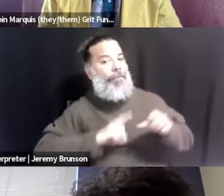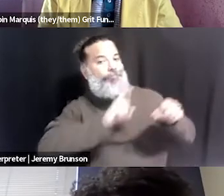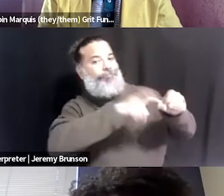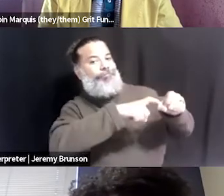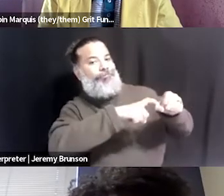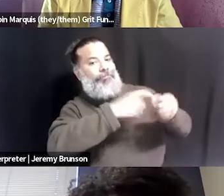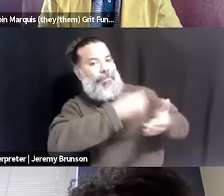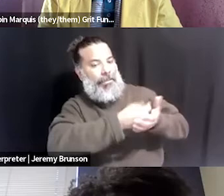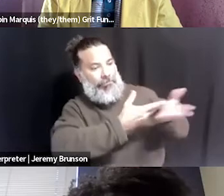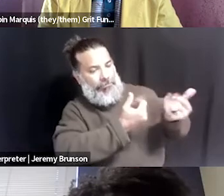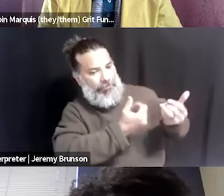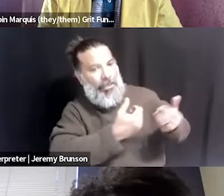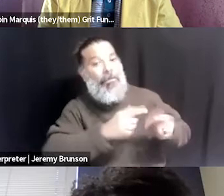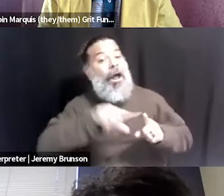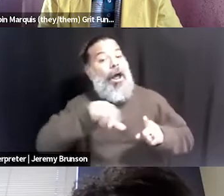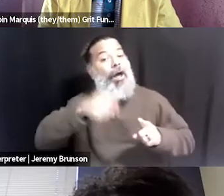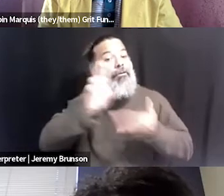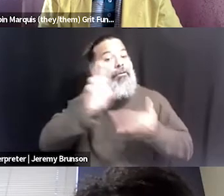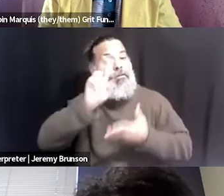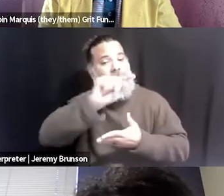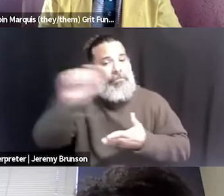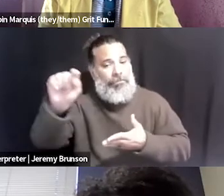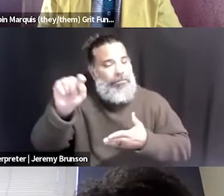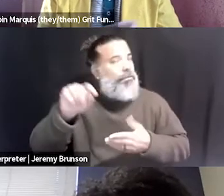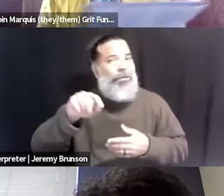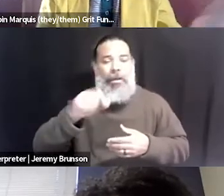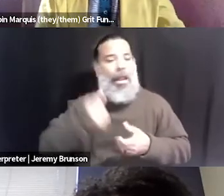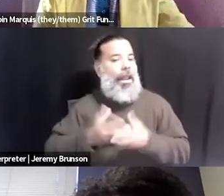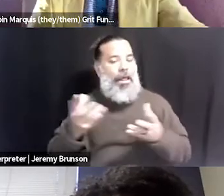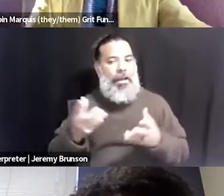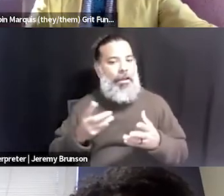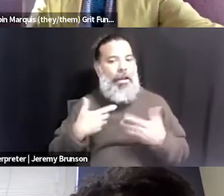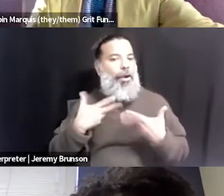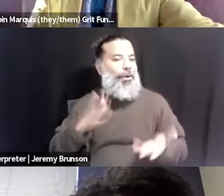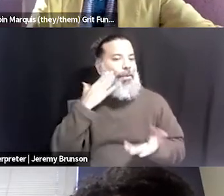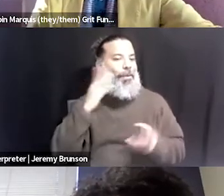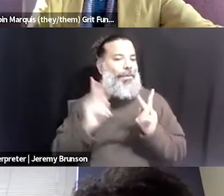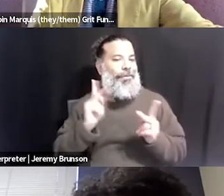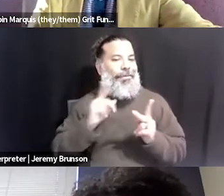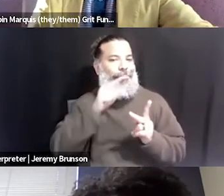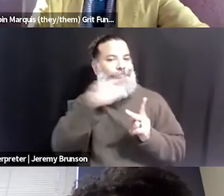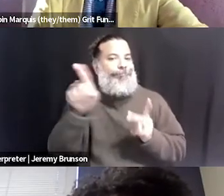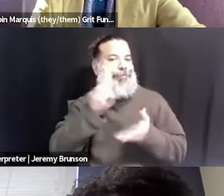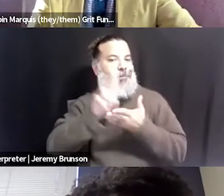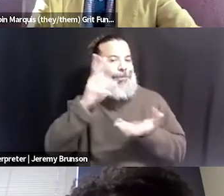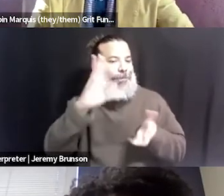With other universities, a lot of it was that I already know people at the other universities.